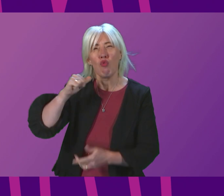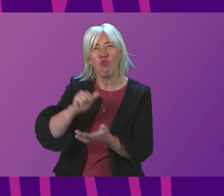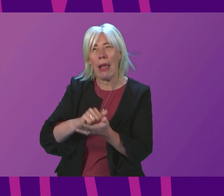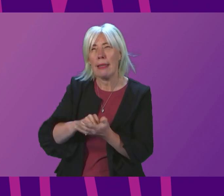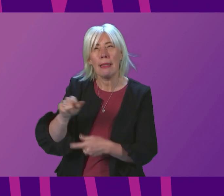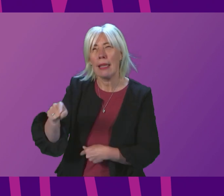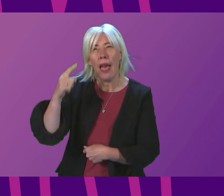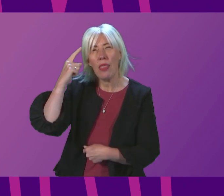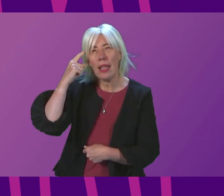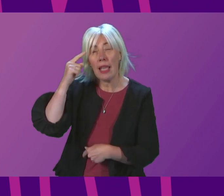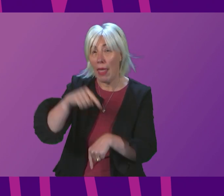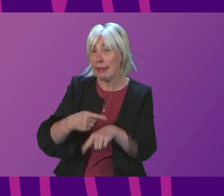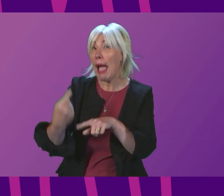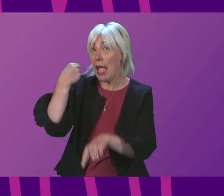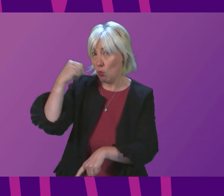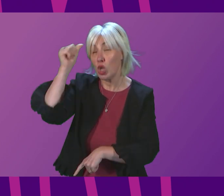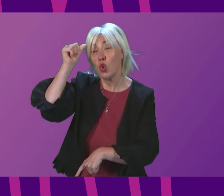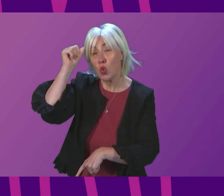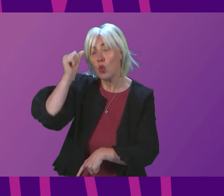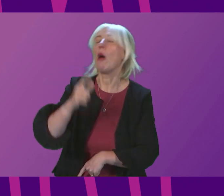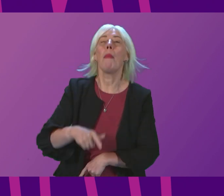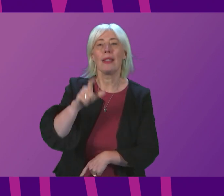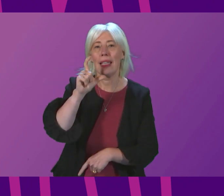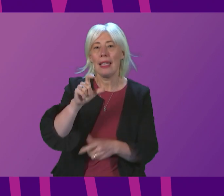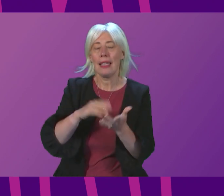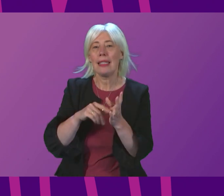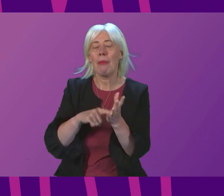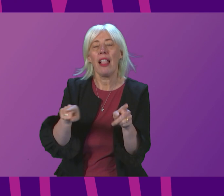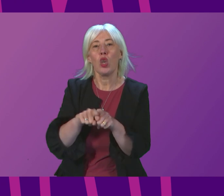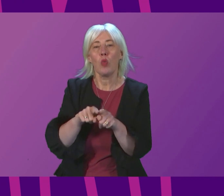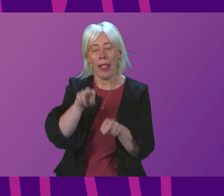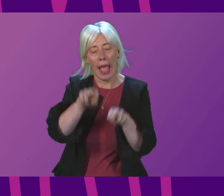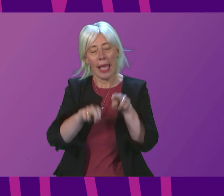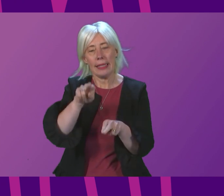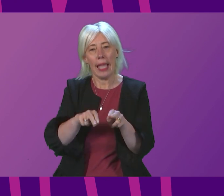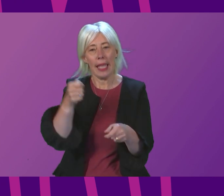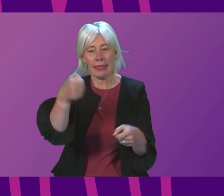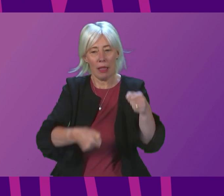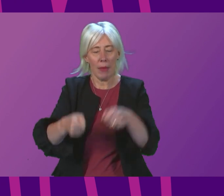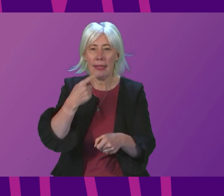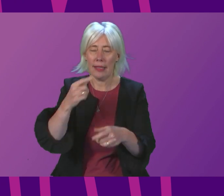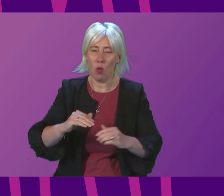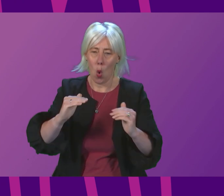was known at the time—but CMAL had “also assessed it as being the highest quality”, so